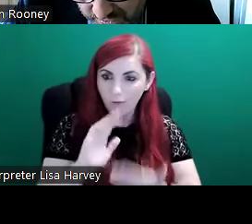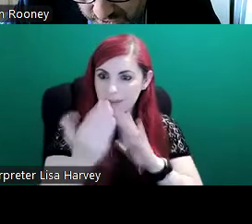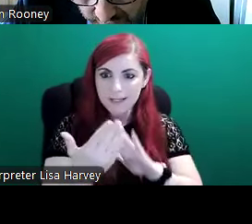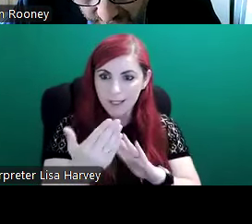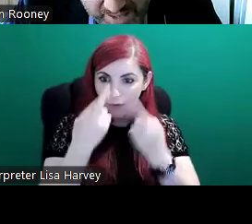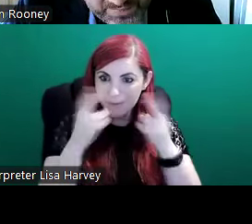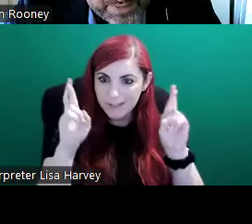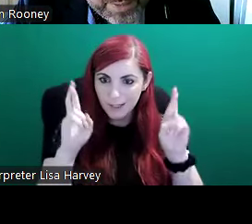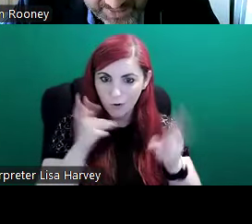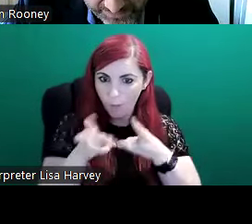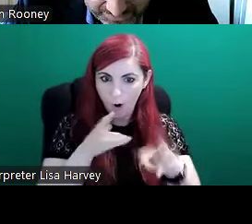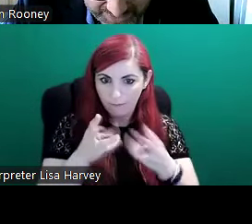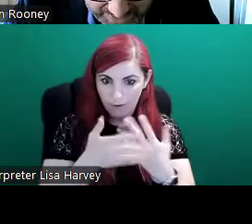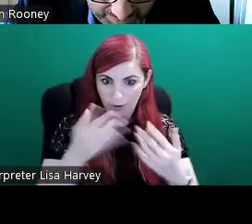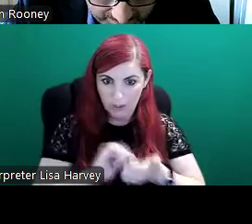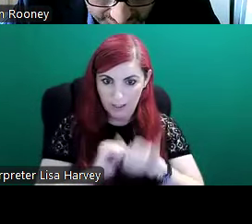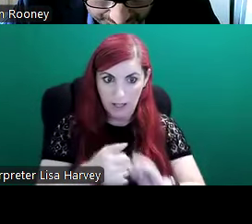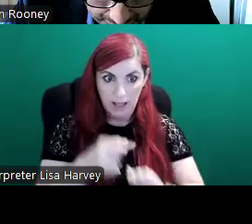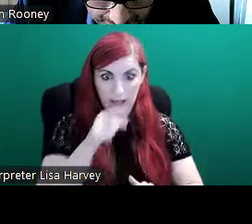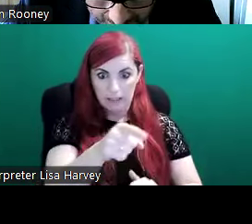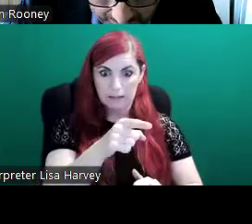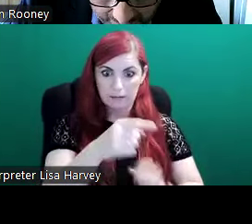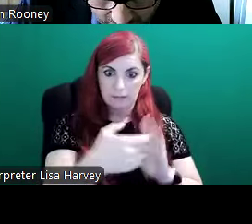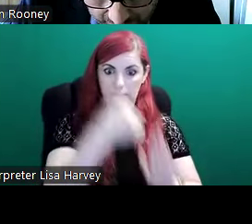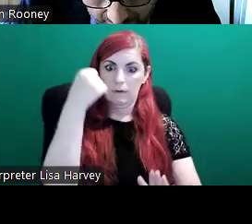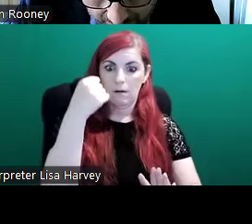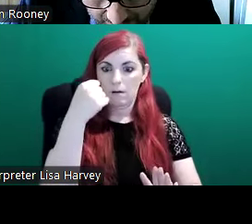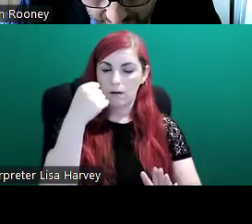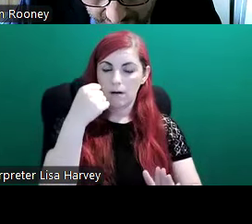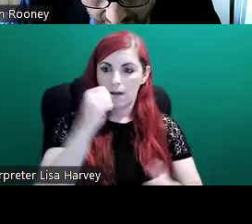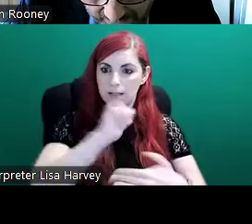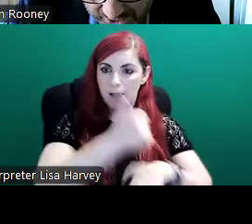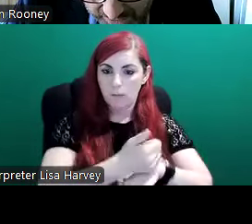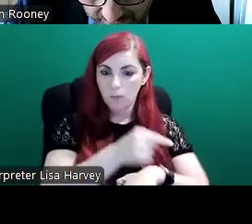too drew the ire of the conservative establishment, the approprium that Decoration